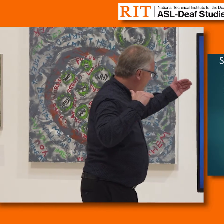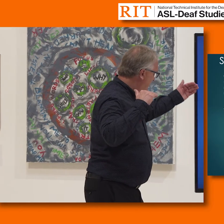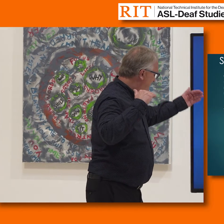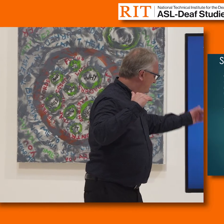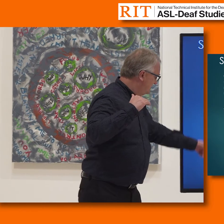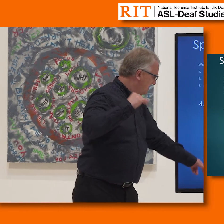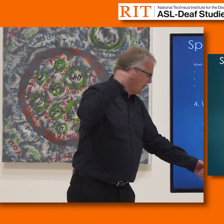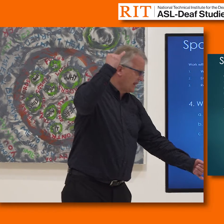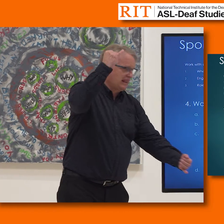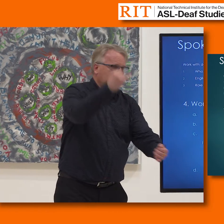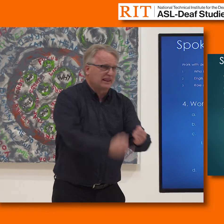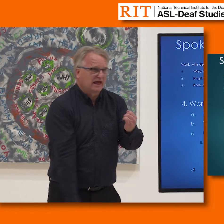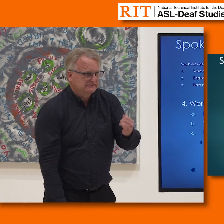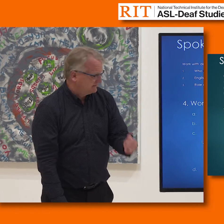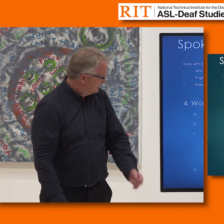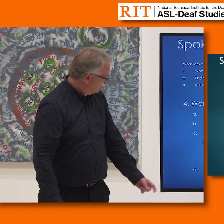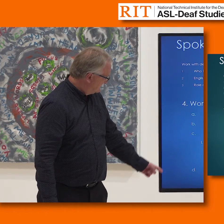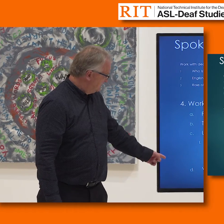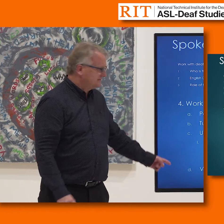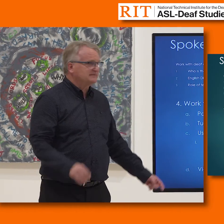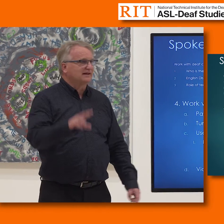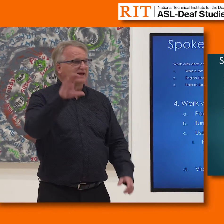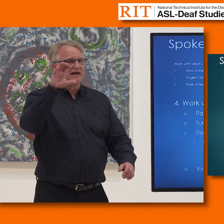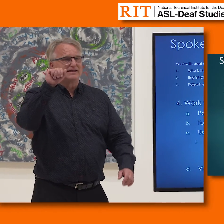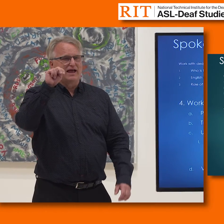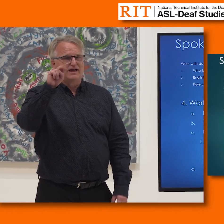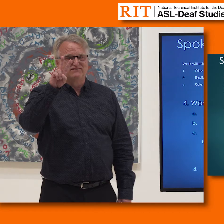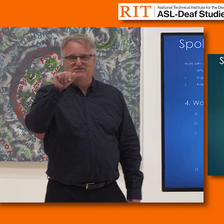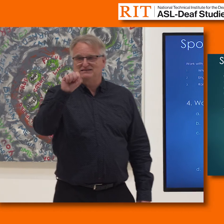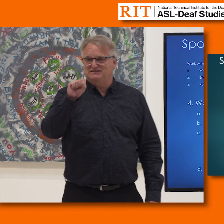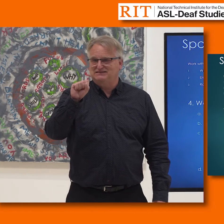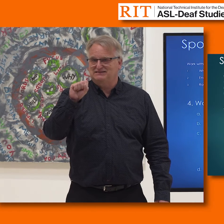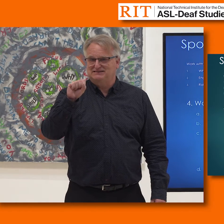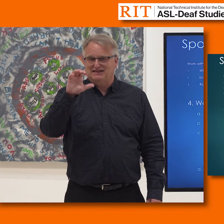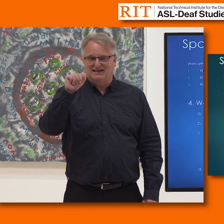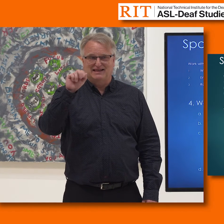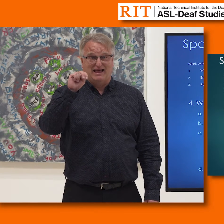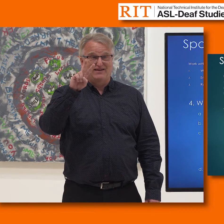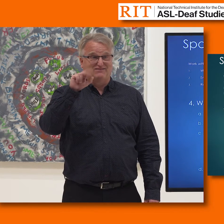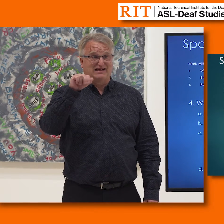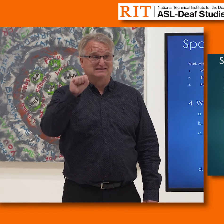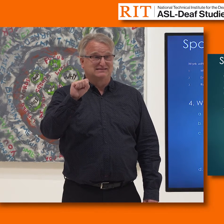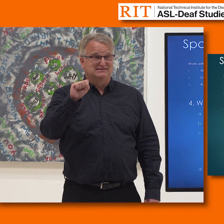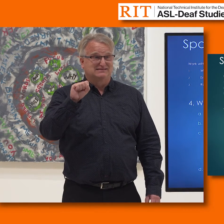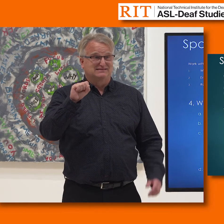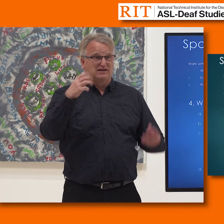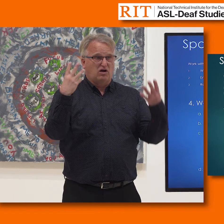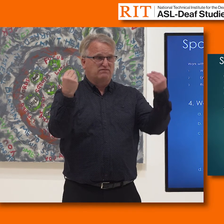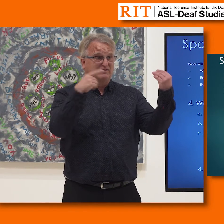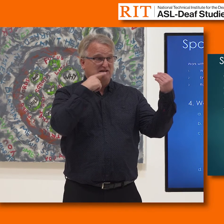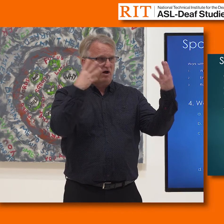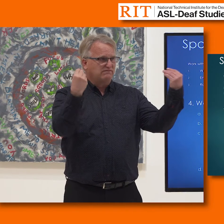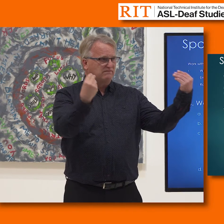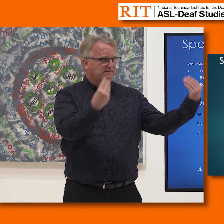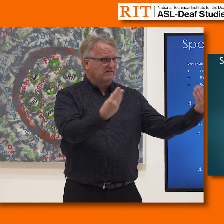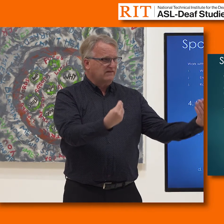make the information more accessible. And my final, final point. Utilizing canvas and videos on the canvas, right?